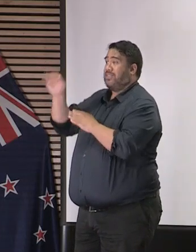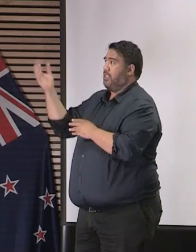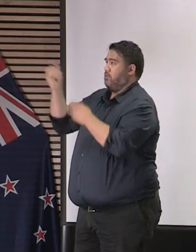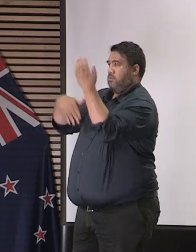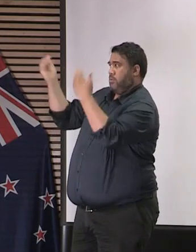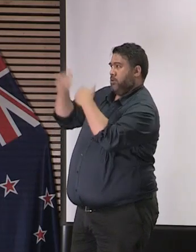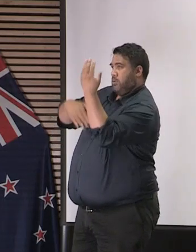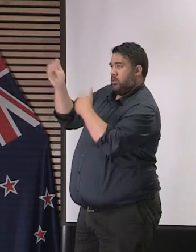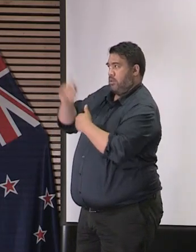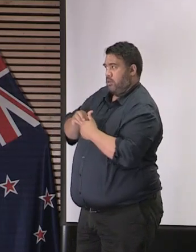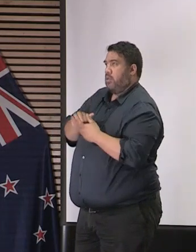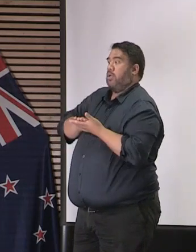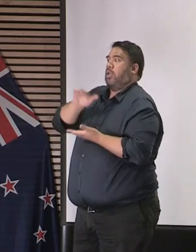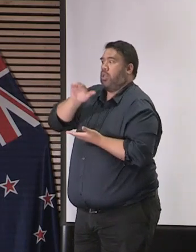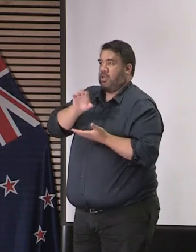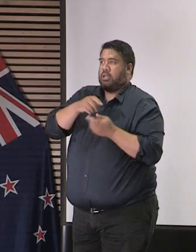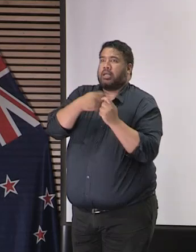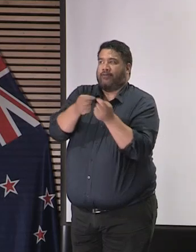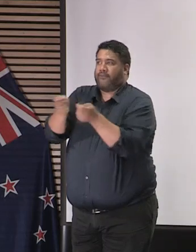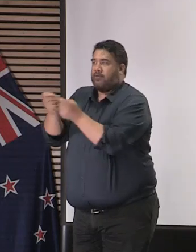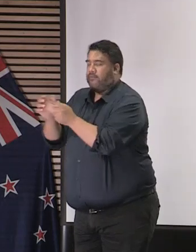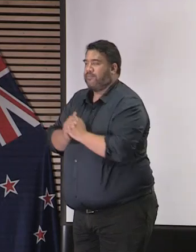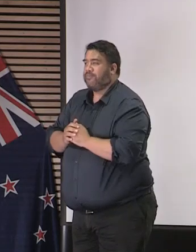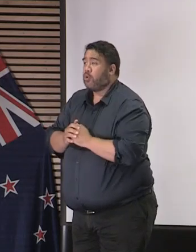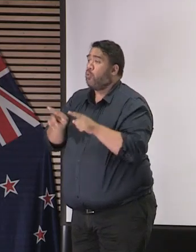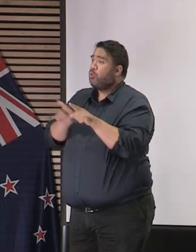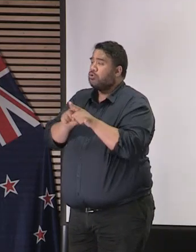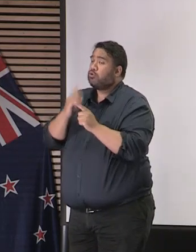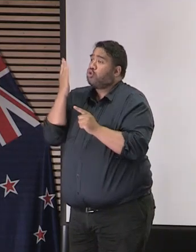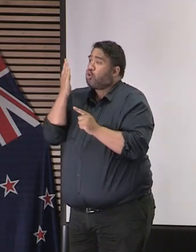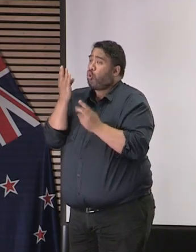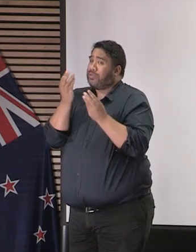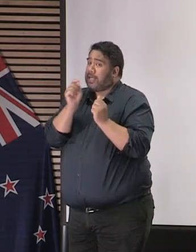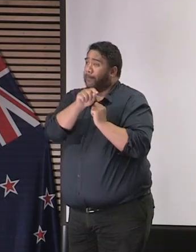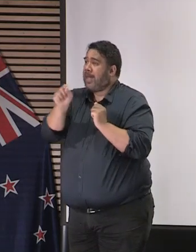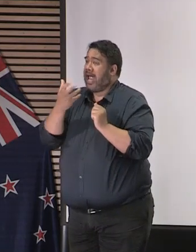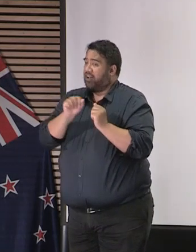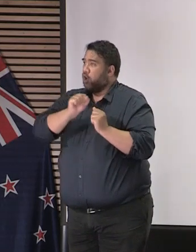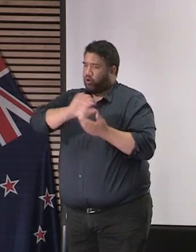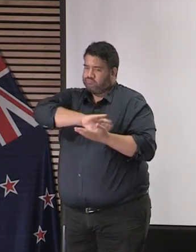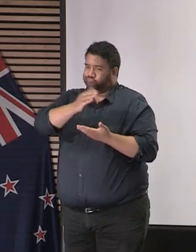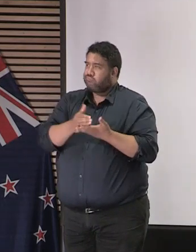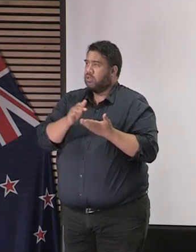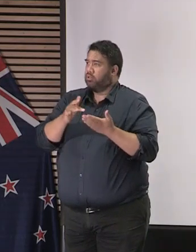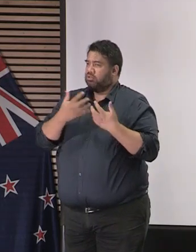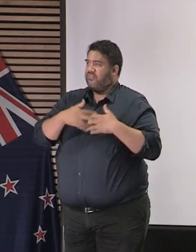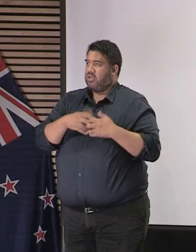lease and so those are in various stains of arriving in the country and being prepared for delivery. We are also